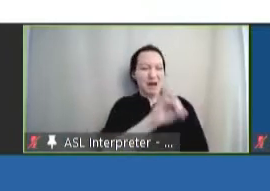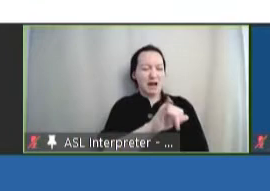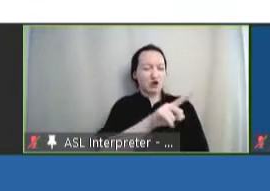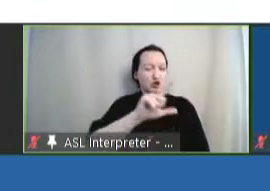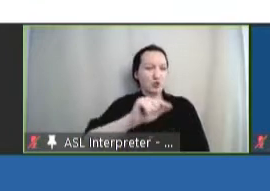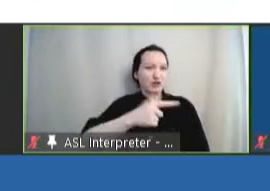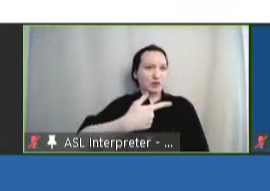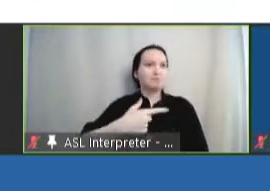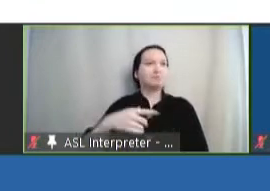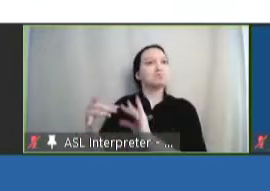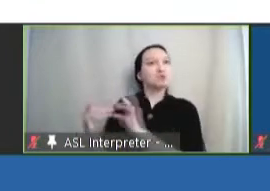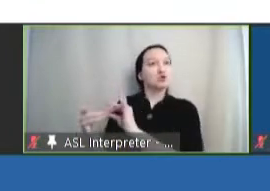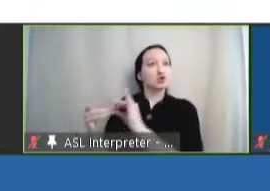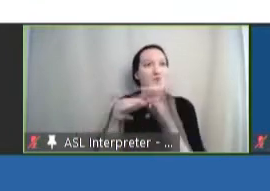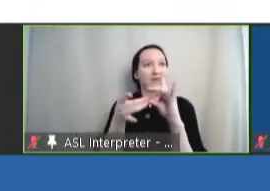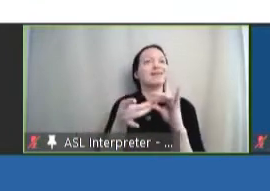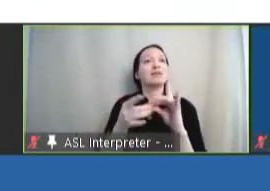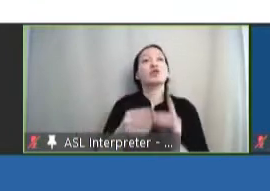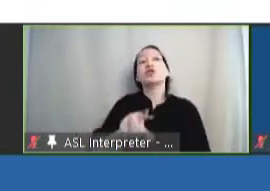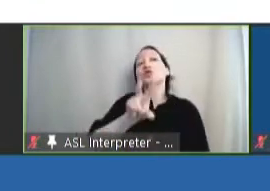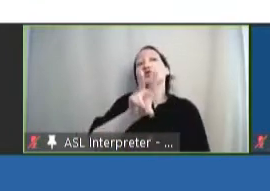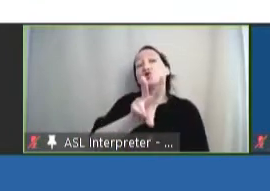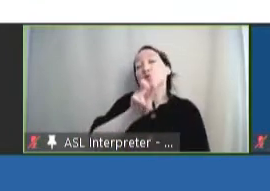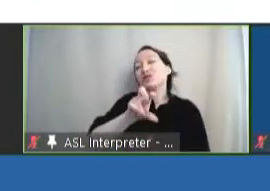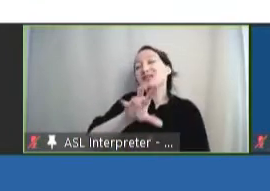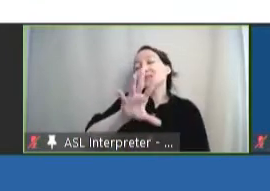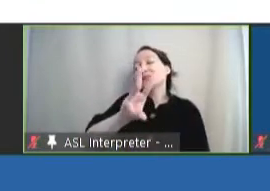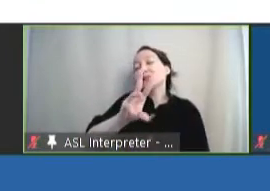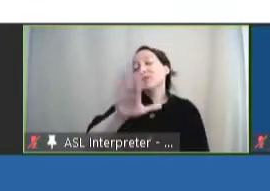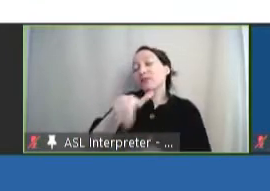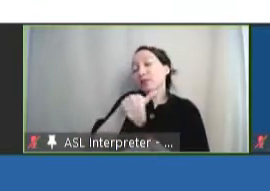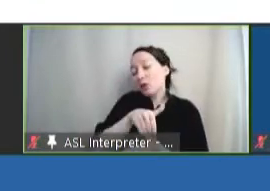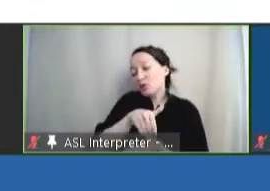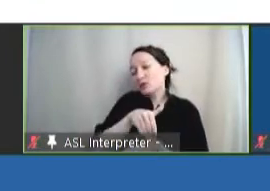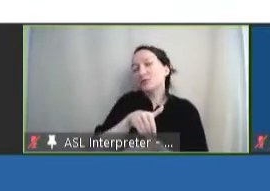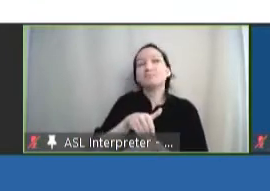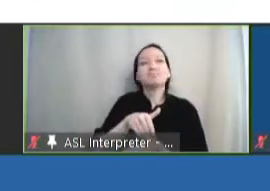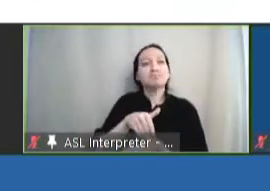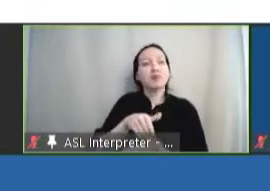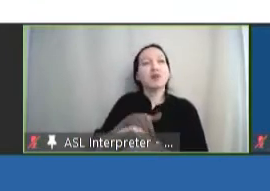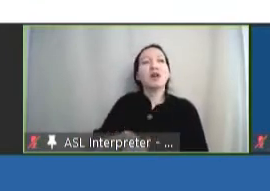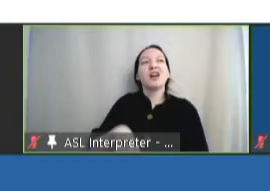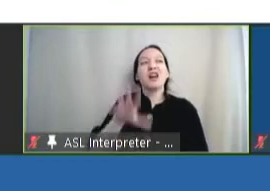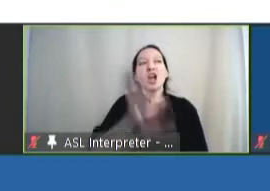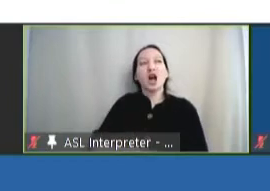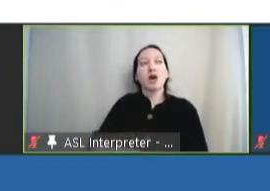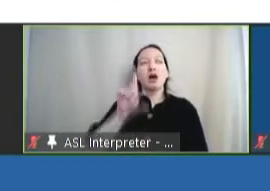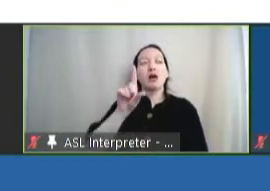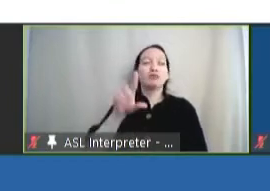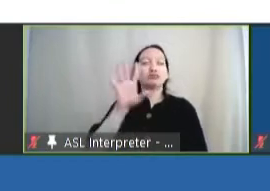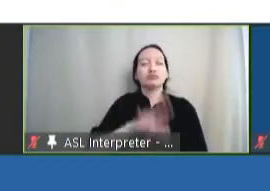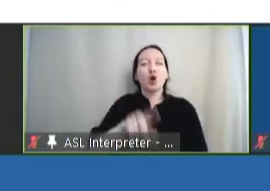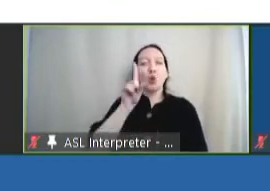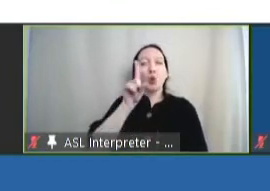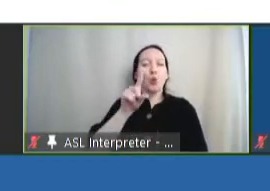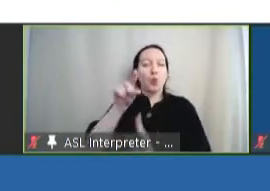was associated with 265,000 or equal to a million fewer COVID-19 infections,